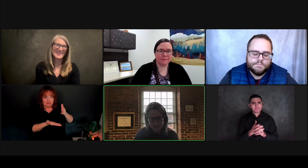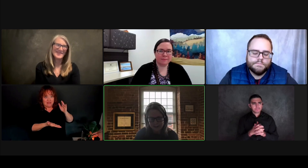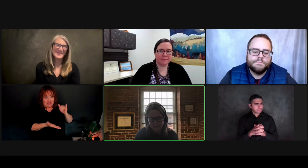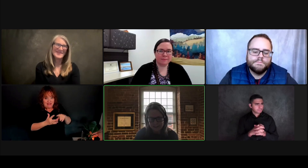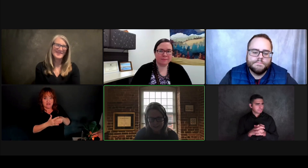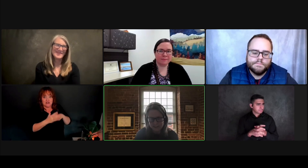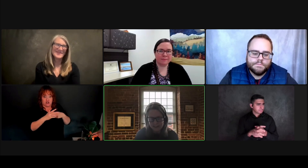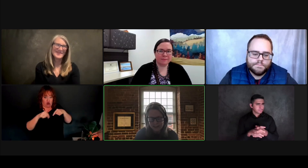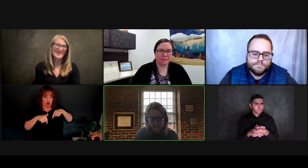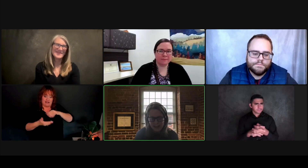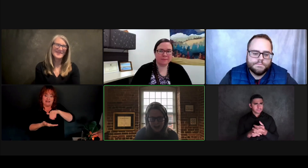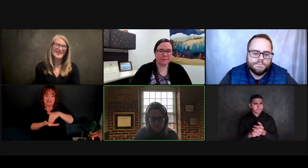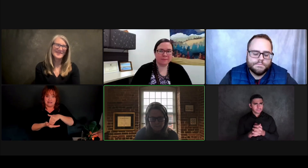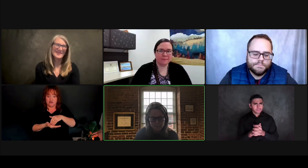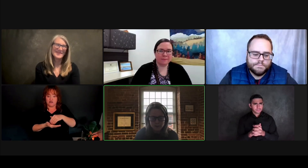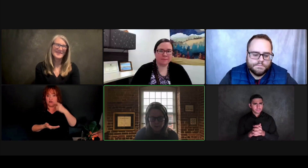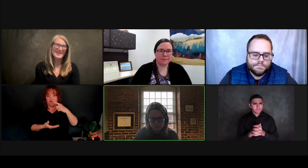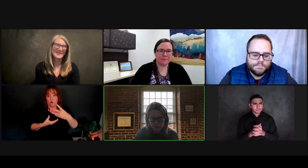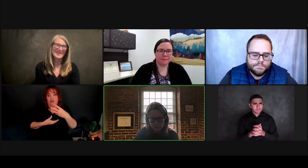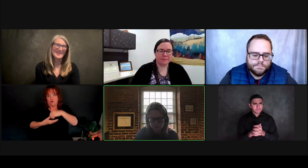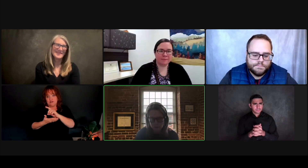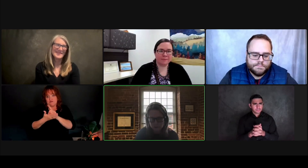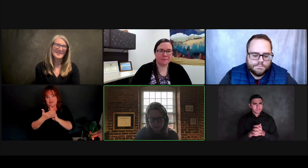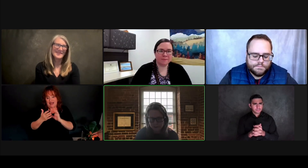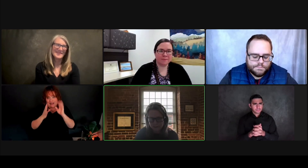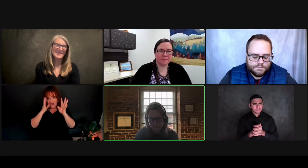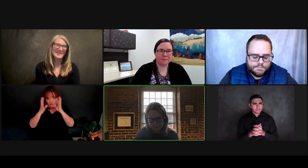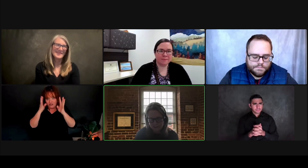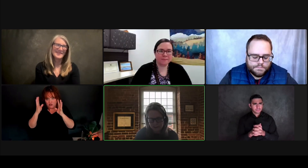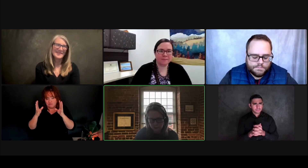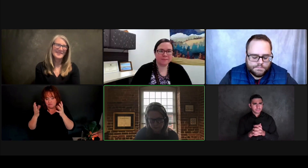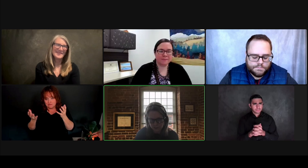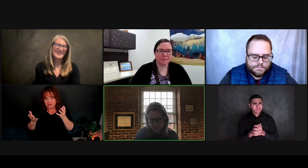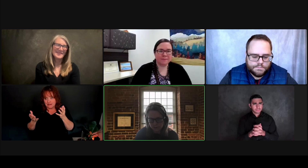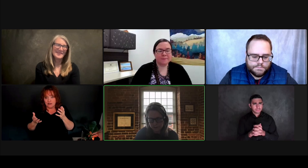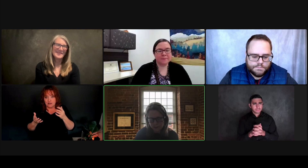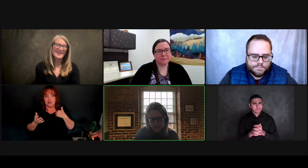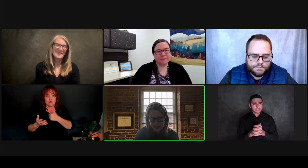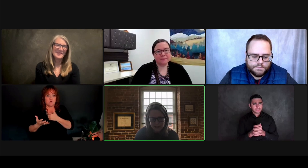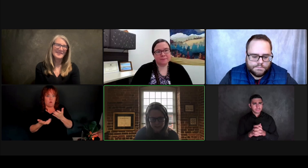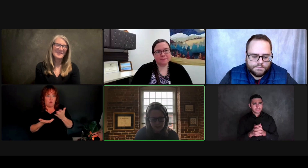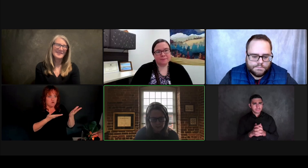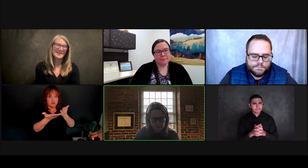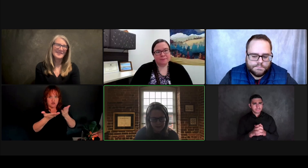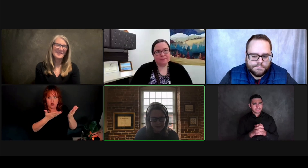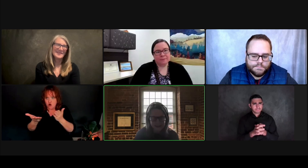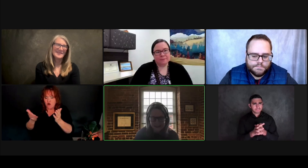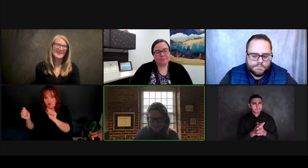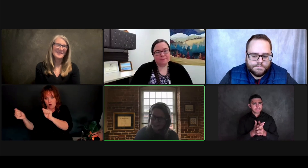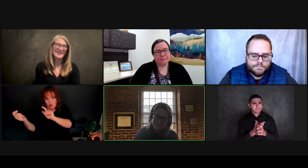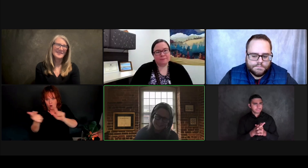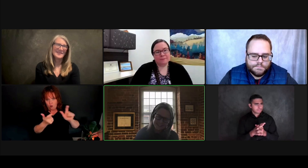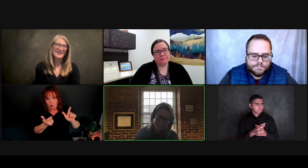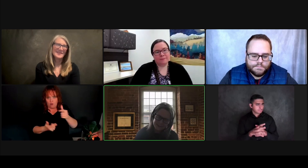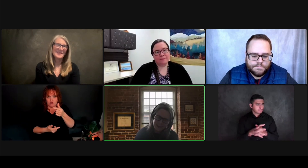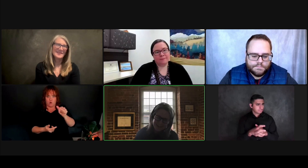and Innovation, to serve those Georgia schools. So yes, it's decentralized.